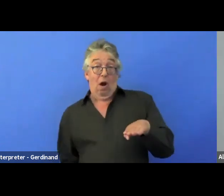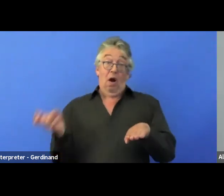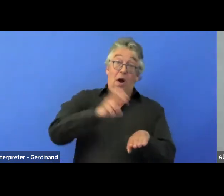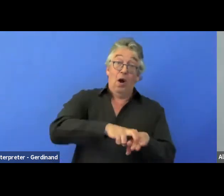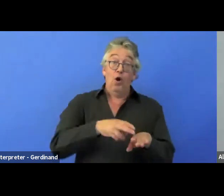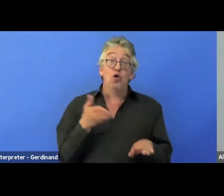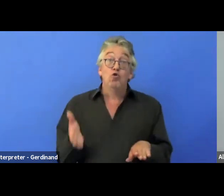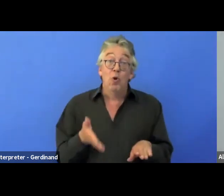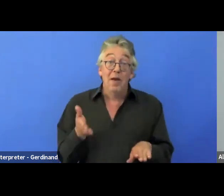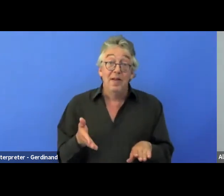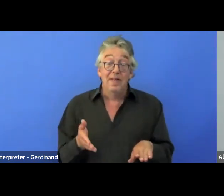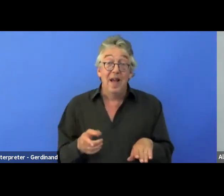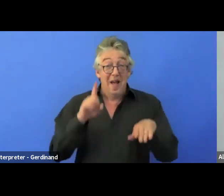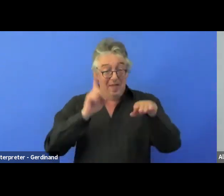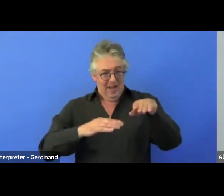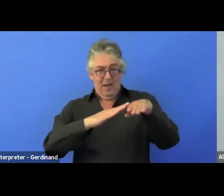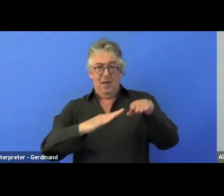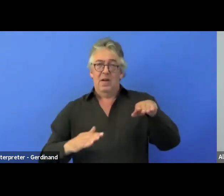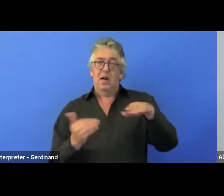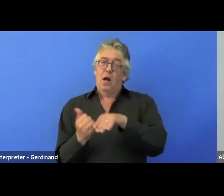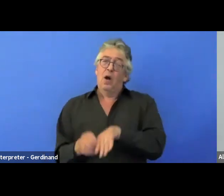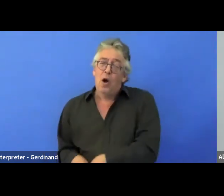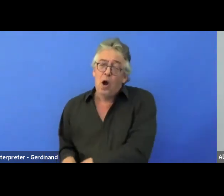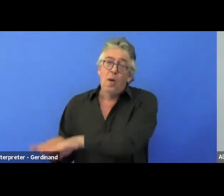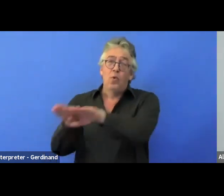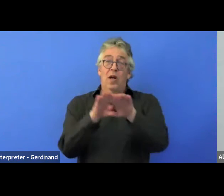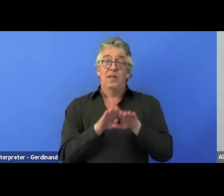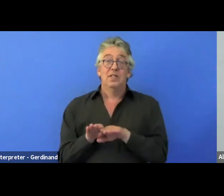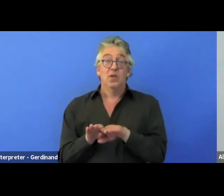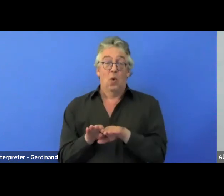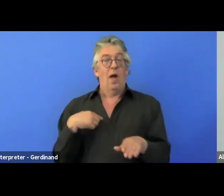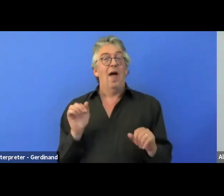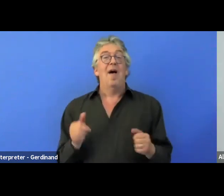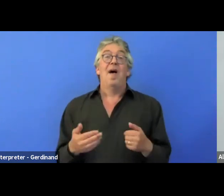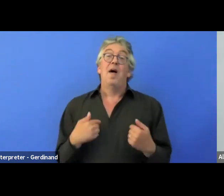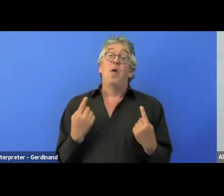This needs to be harmonized so we have easy access throughout Europe.